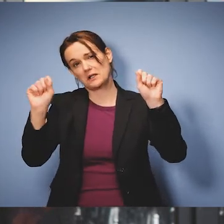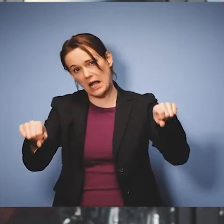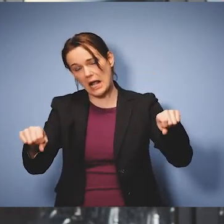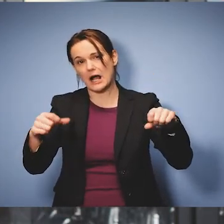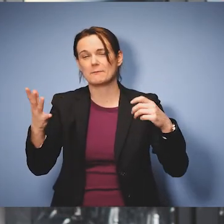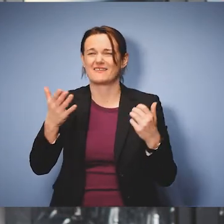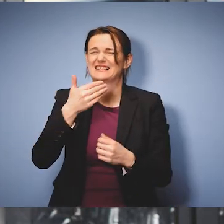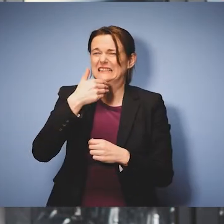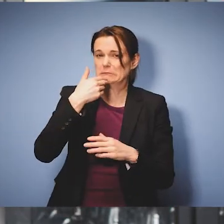but it's a really good way